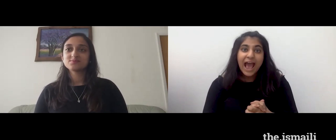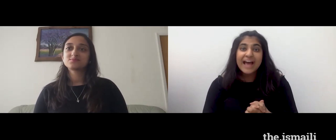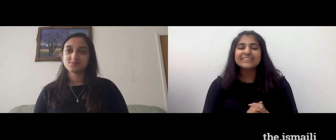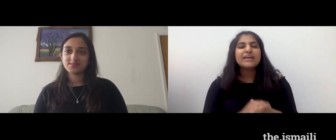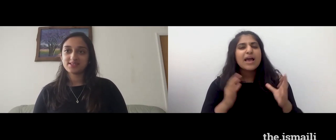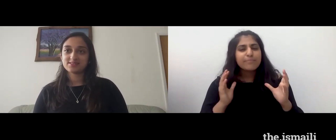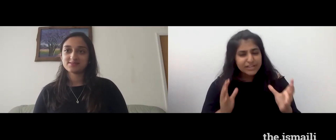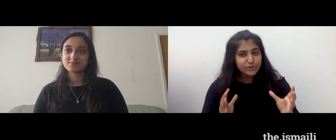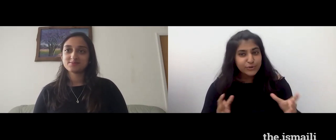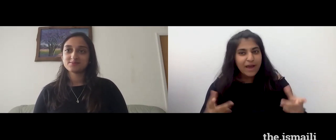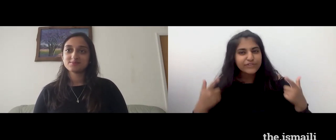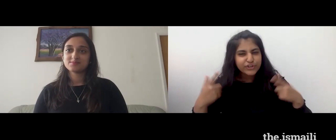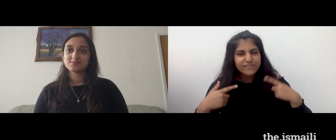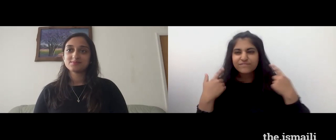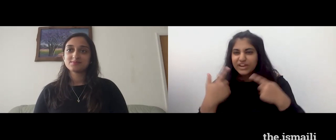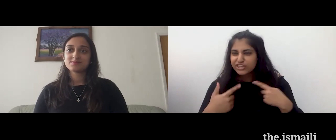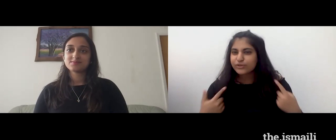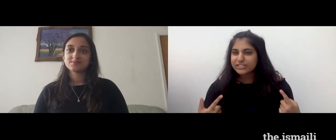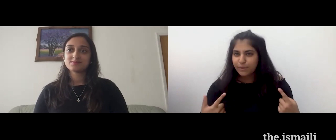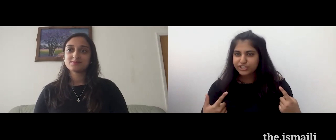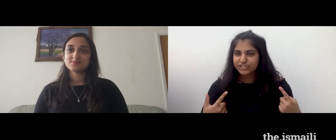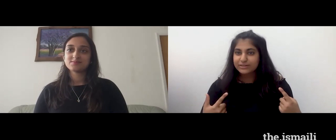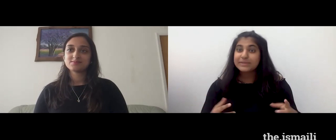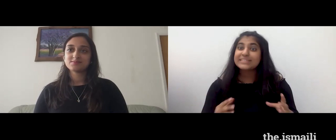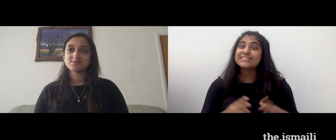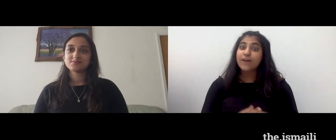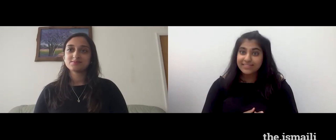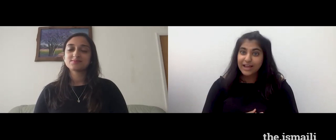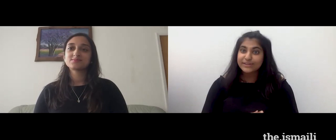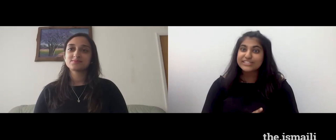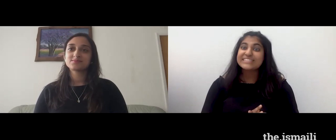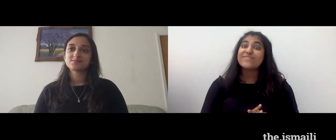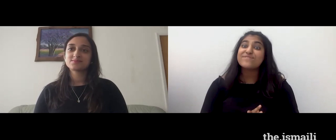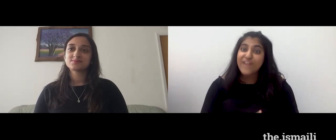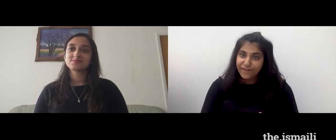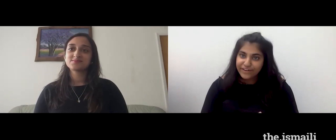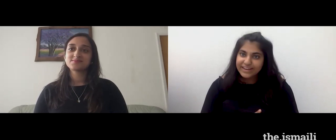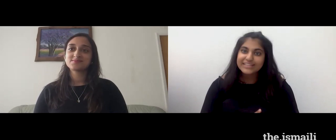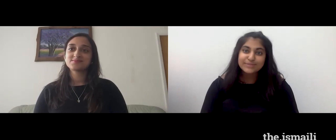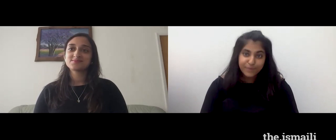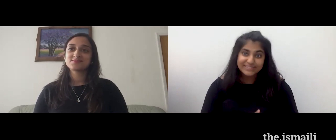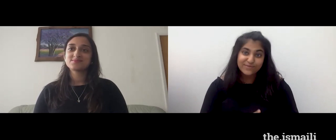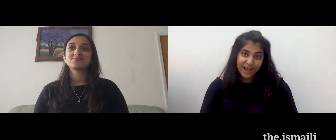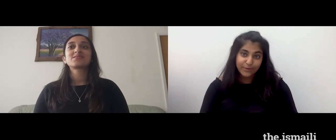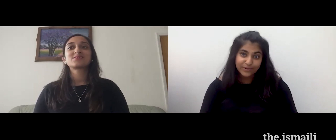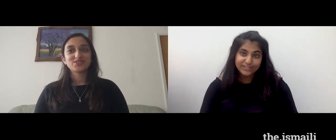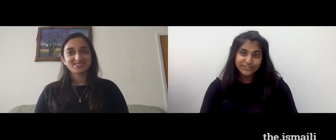And make sure you have good facial expression Because sign language is a very expressive language.